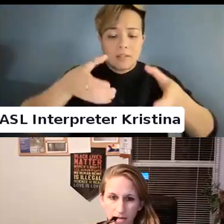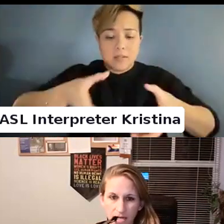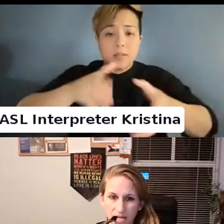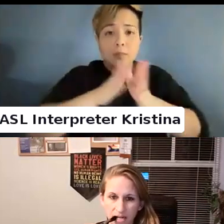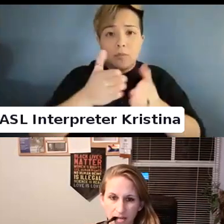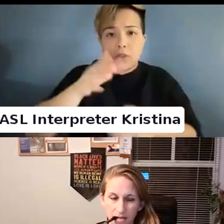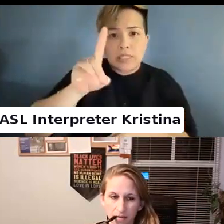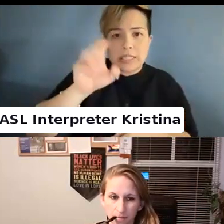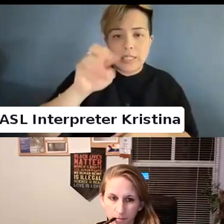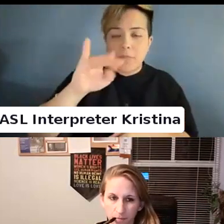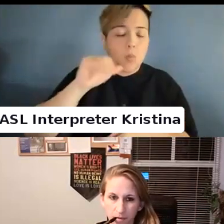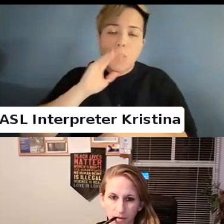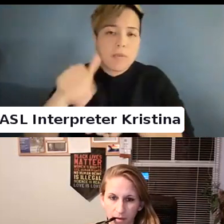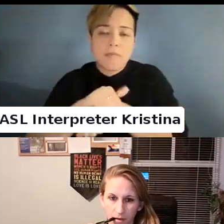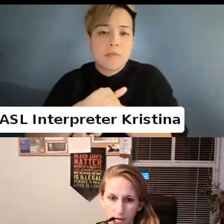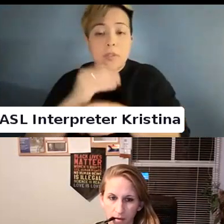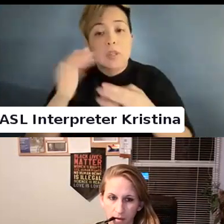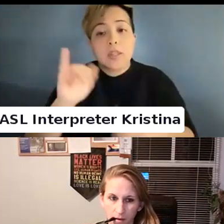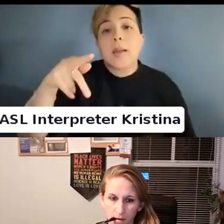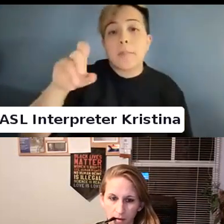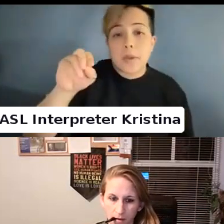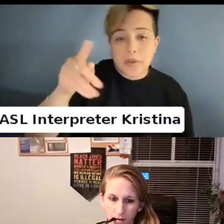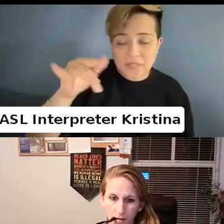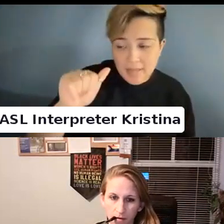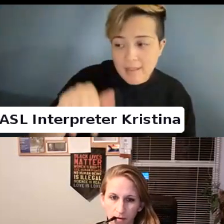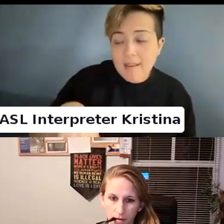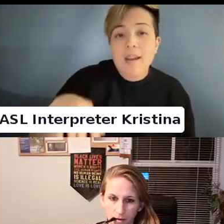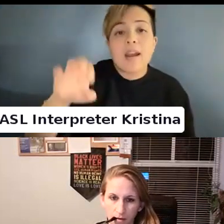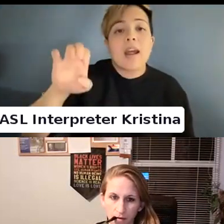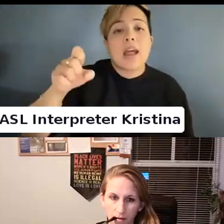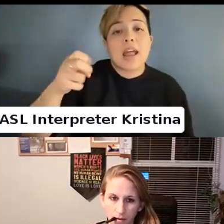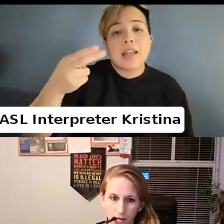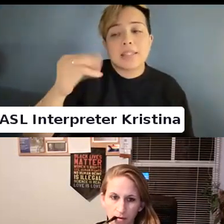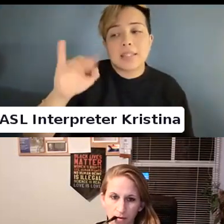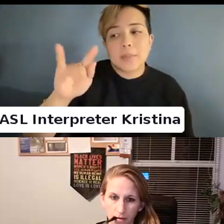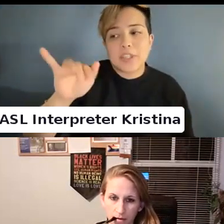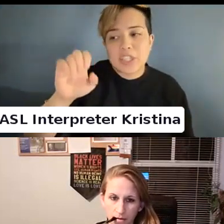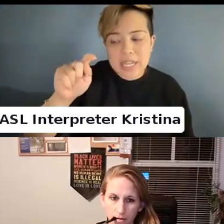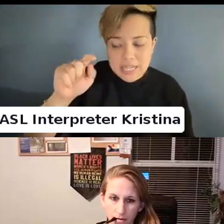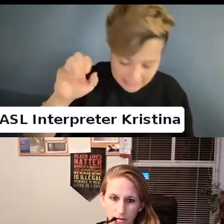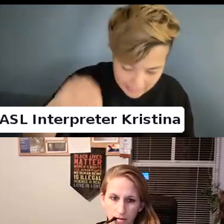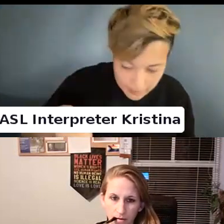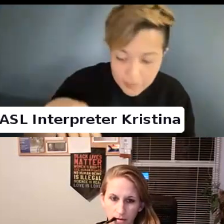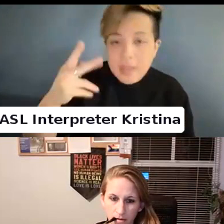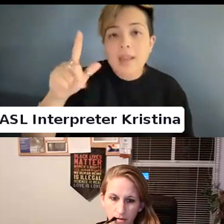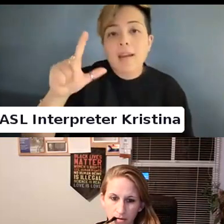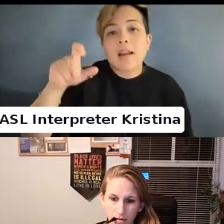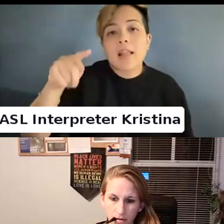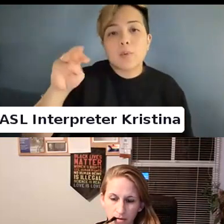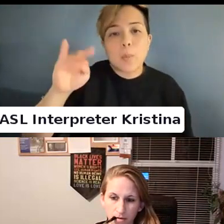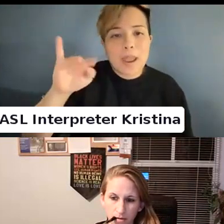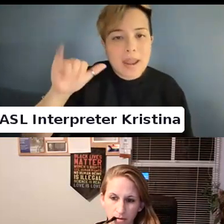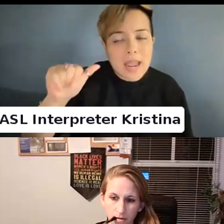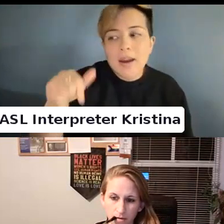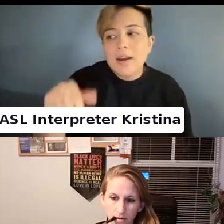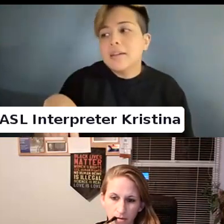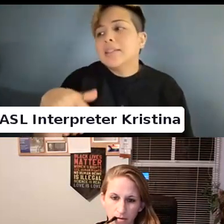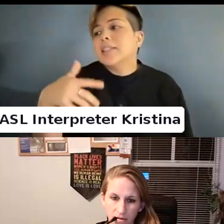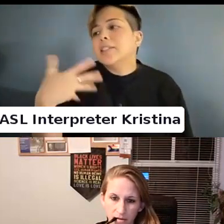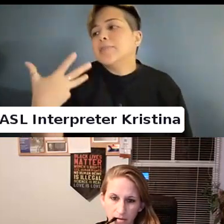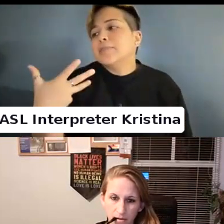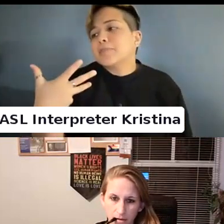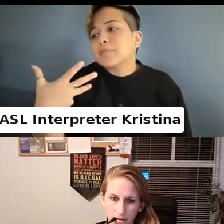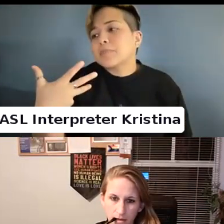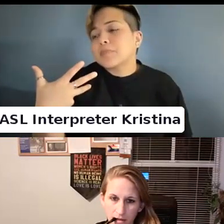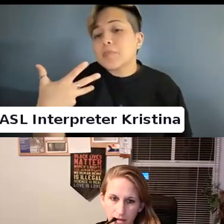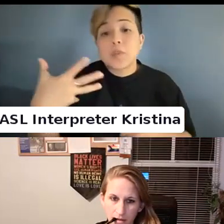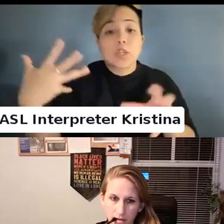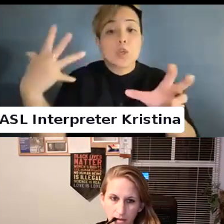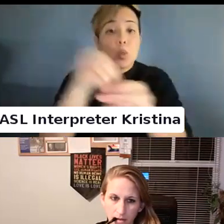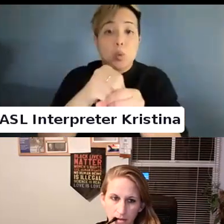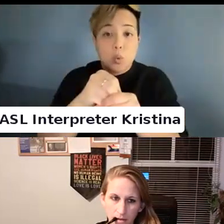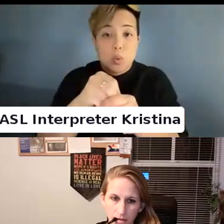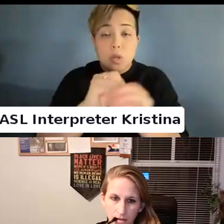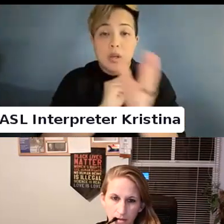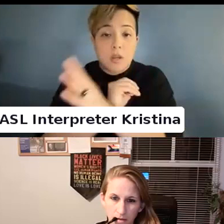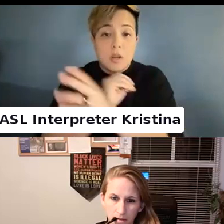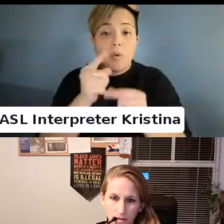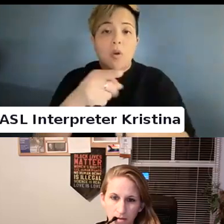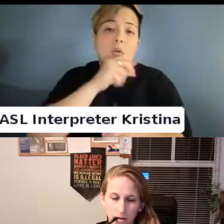So it with things like like pedophilia, kleptomania, included was these are old-fashioned words